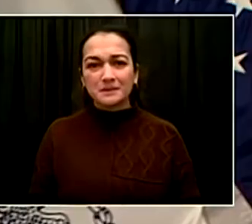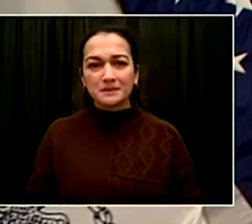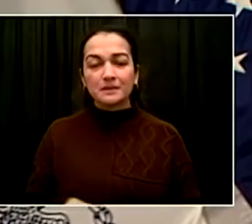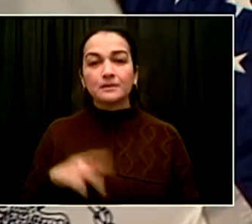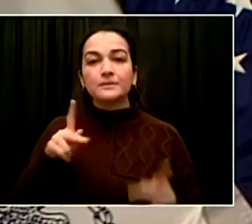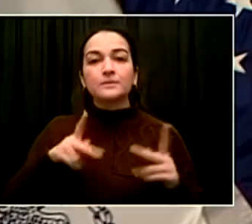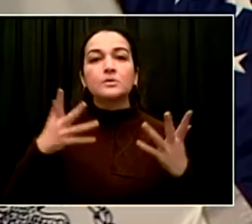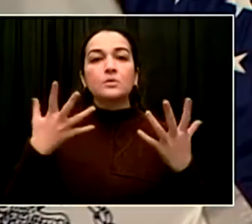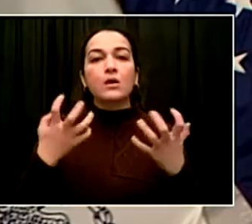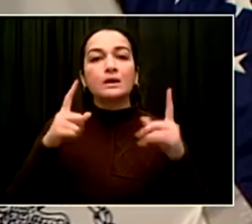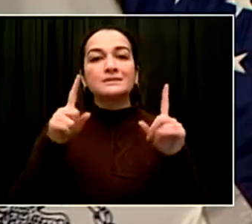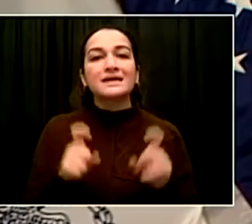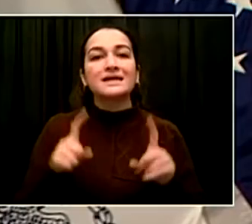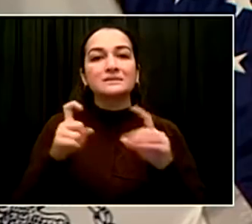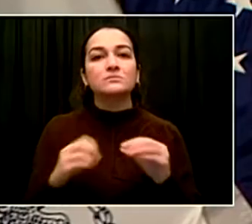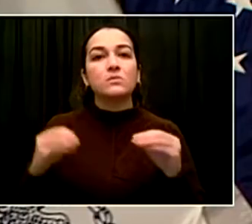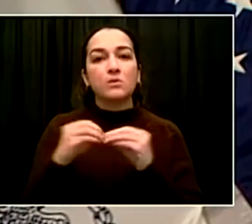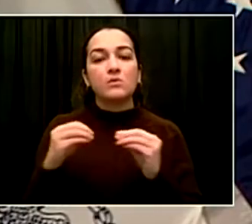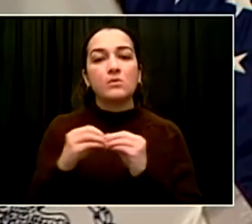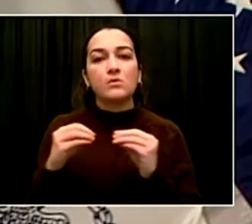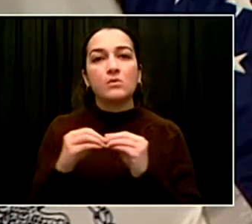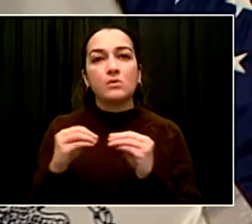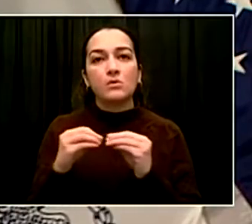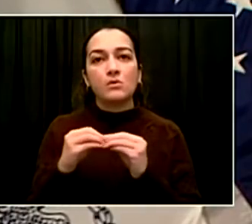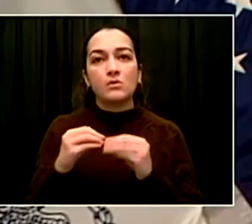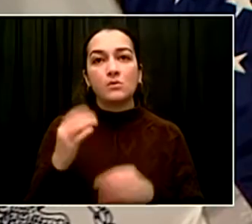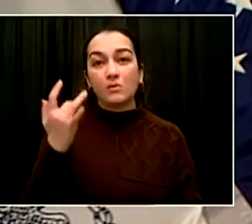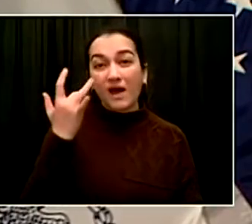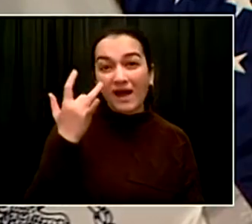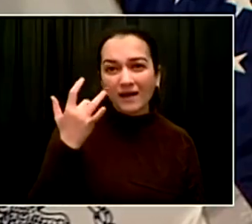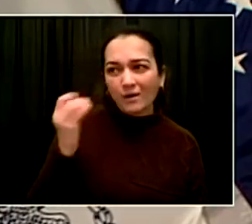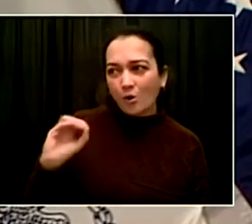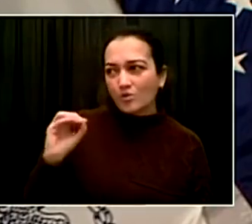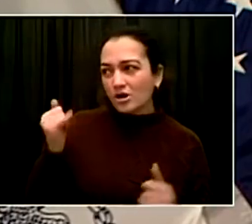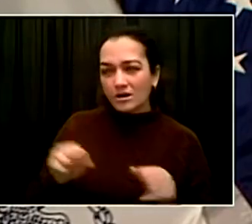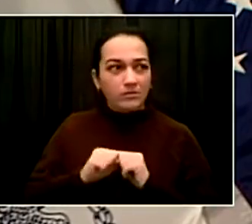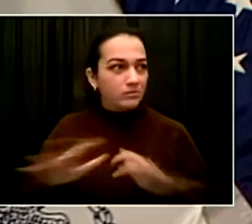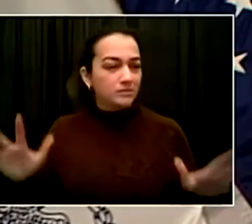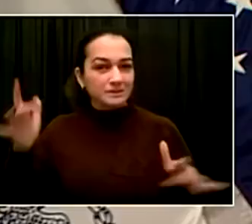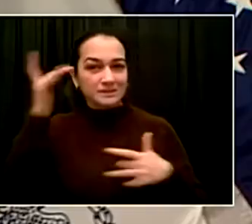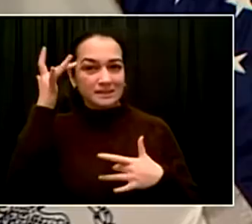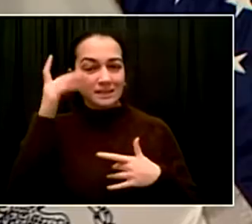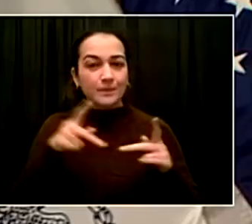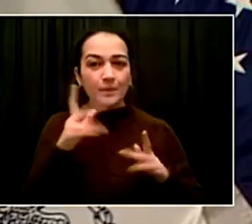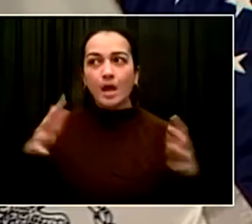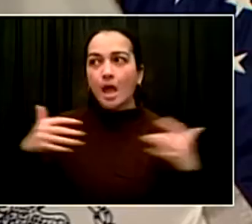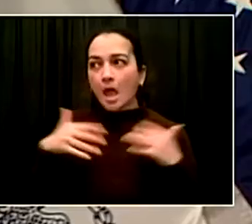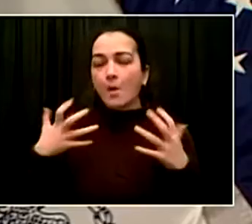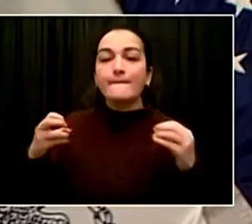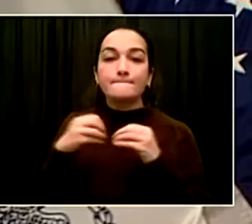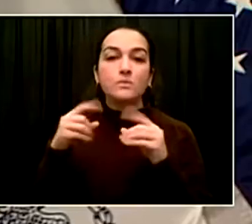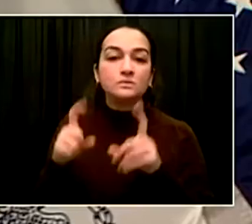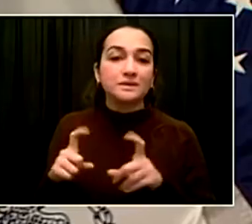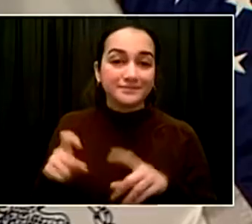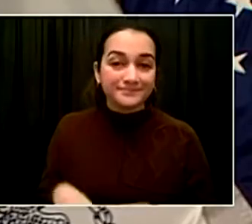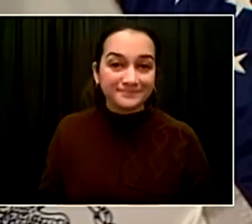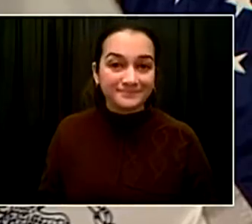SUPPLIES AND HAVE A SURGE IN